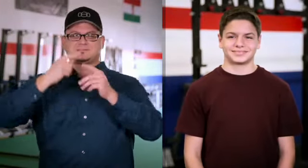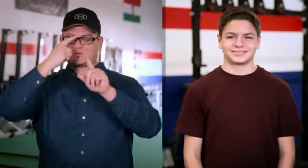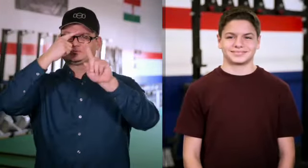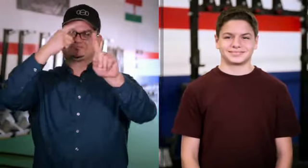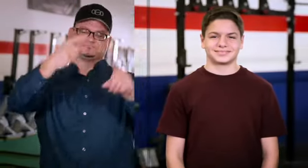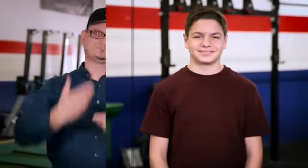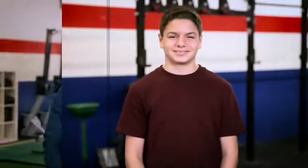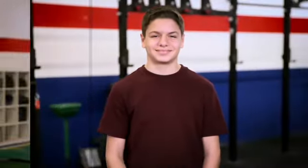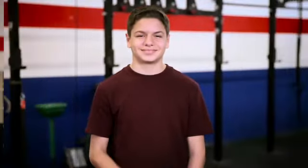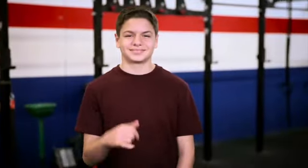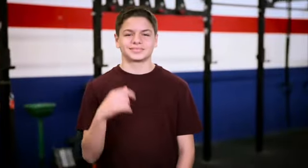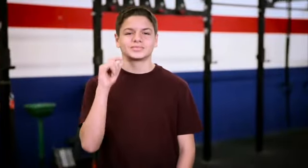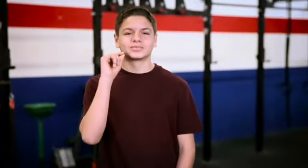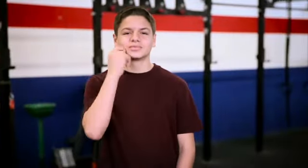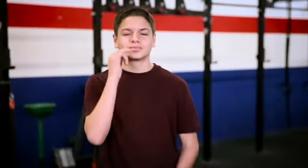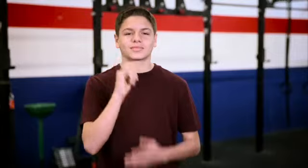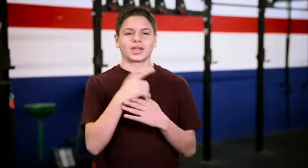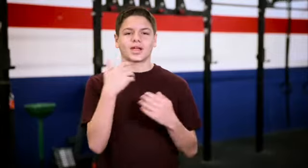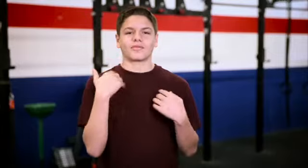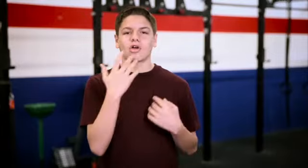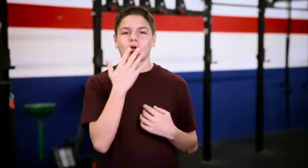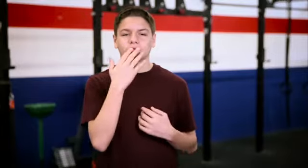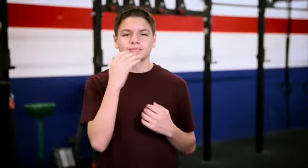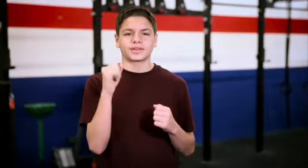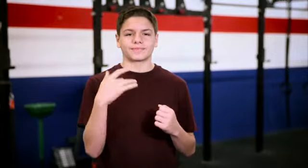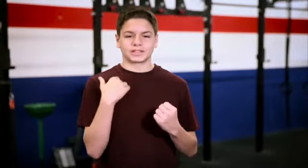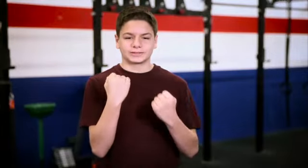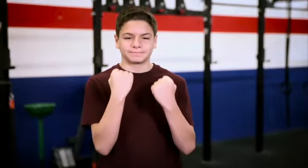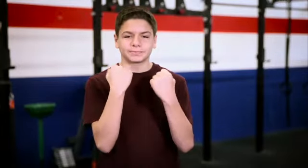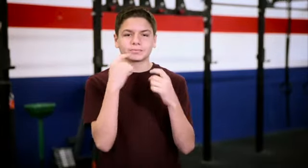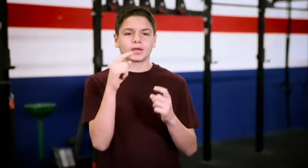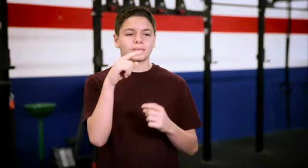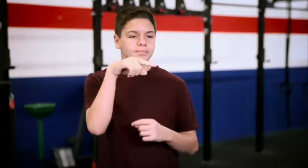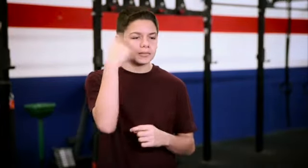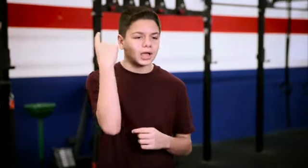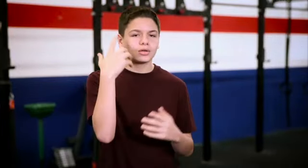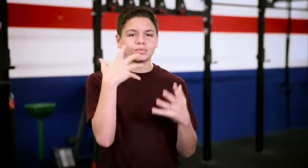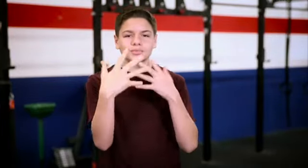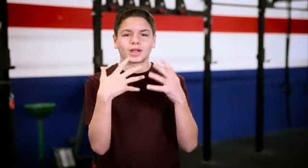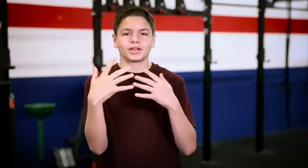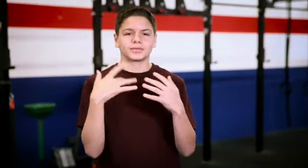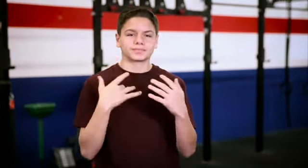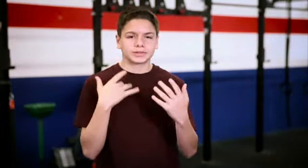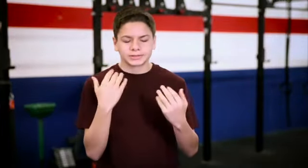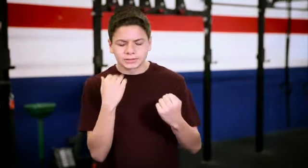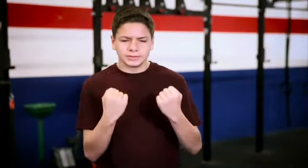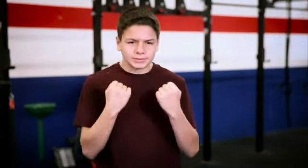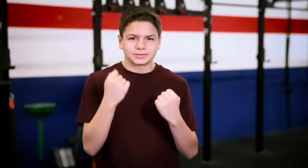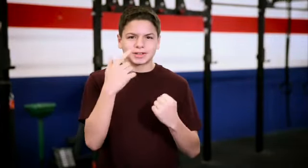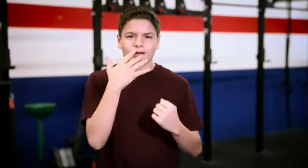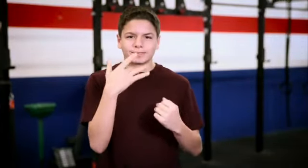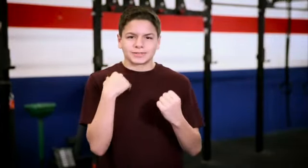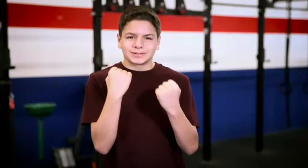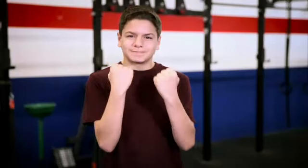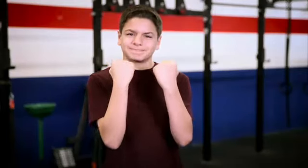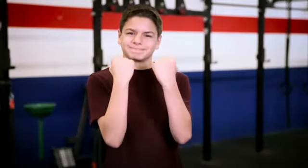It's cool how there are colors. It makes me feel motivated. Colors like black and gray don't have the same effect on me.